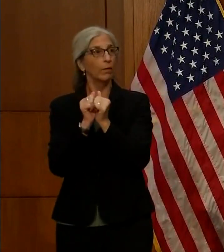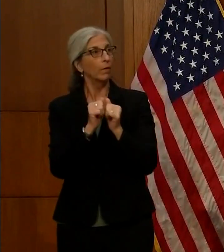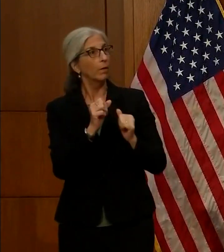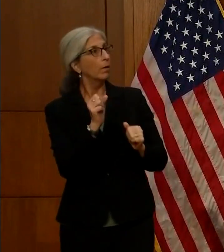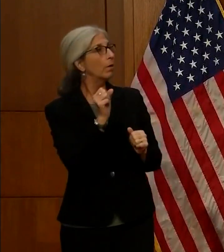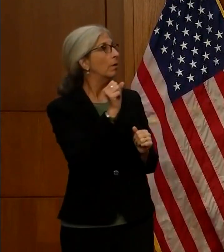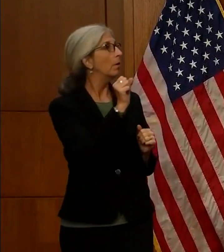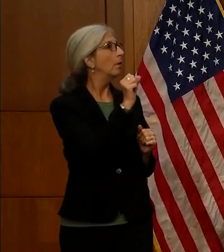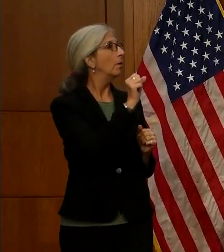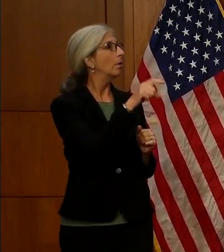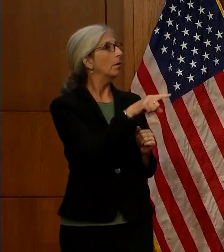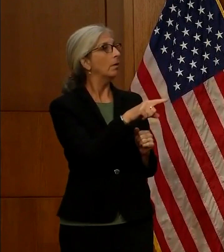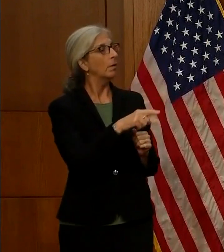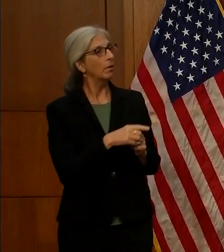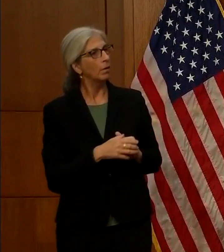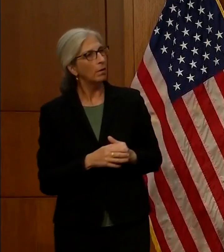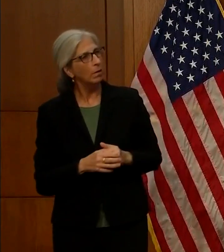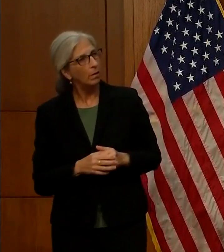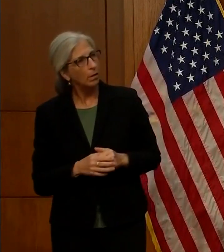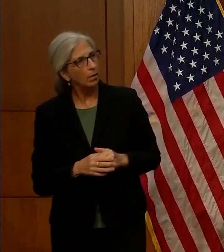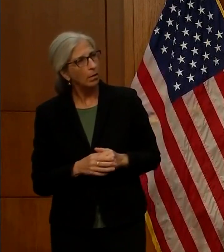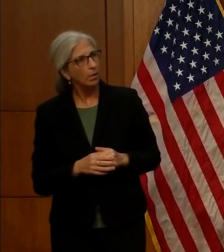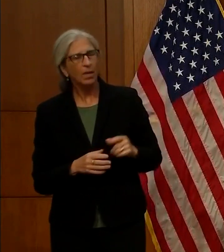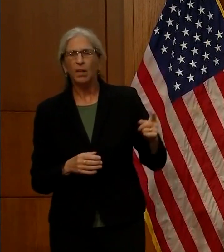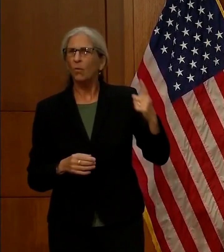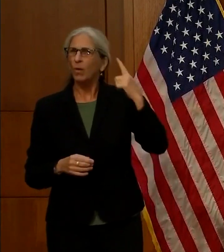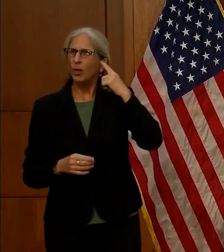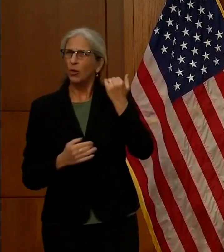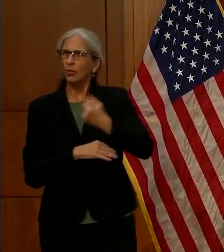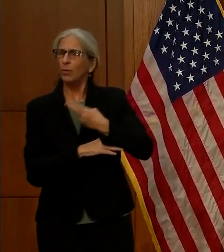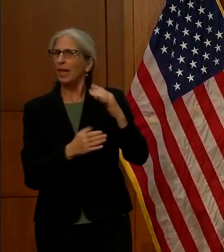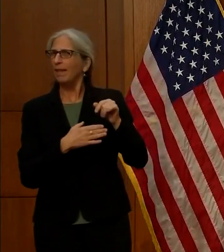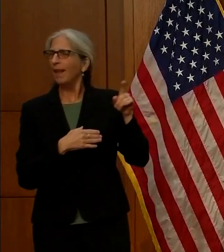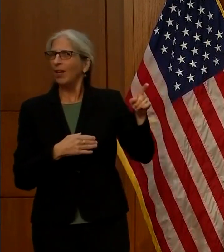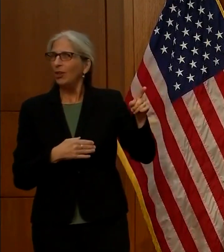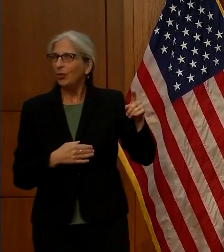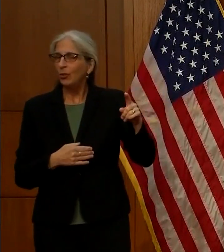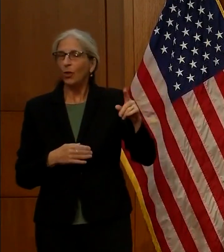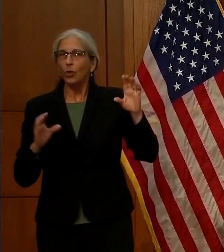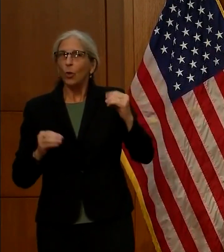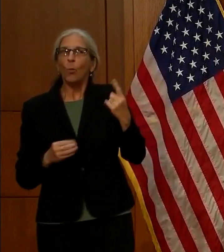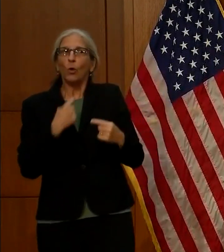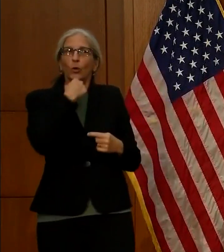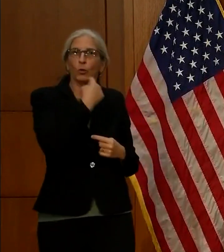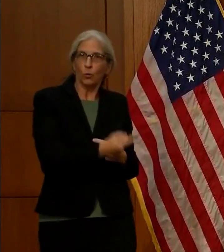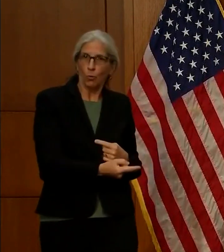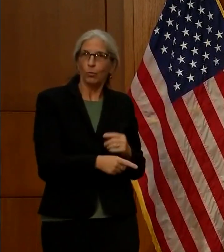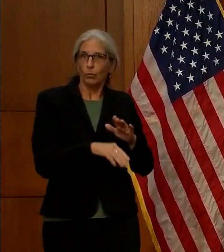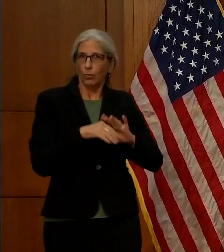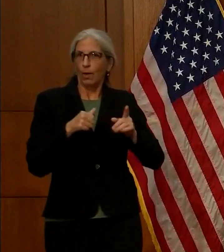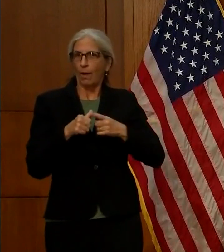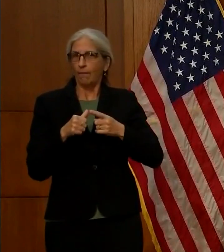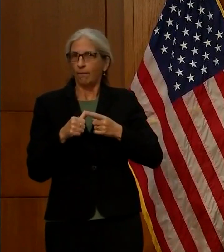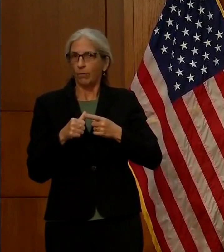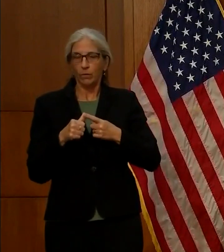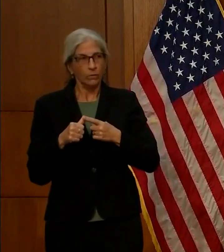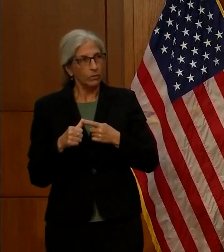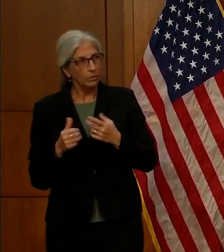LOCAL POLICE DEPARTMENT AND ALSO WITH OUR FOR AGENCY THAT'S WHAT WE CONTINUE TO DO. THAT